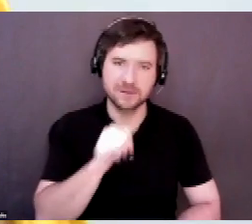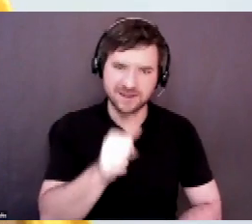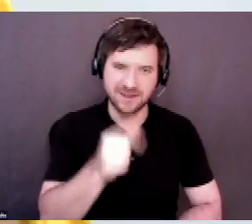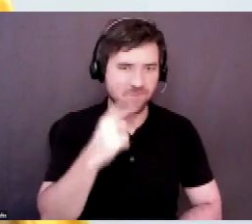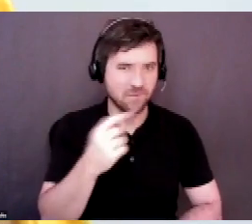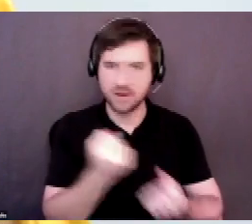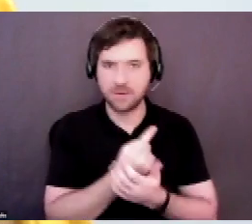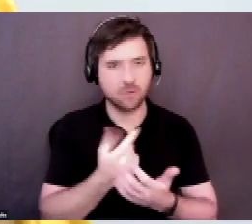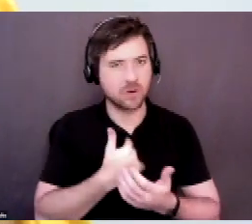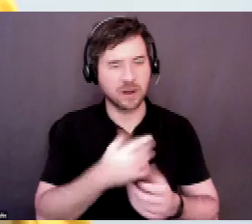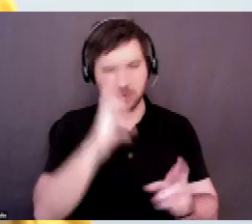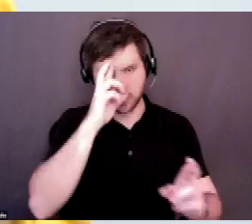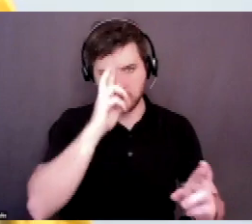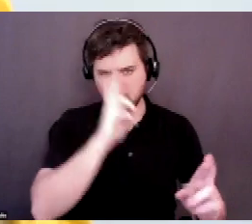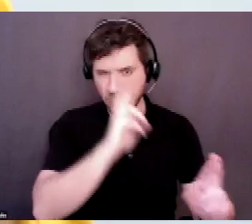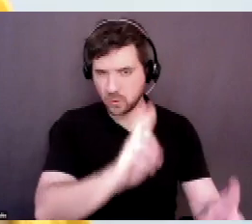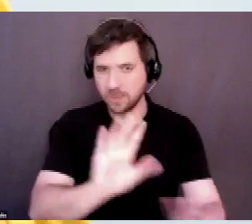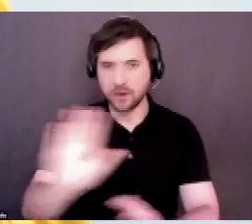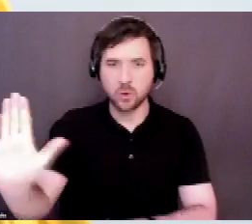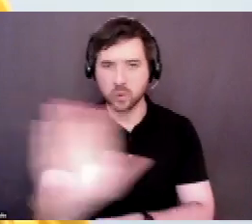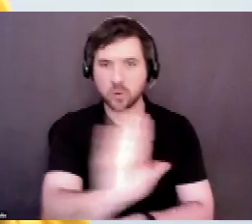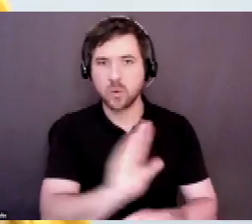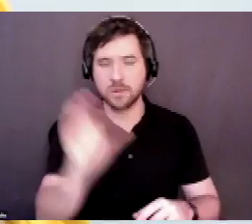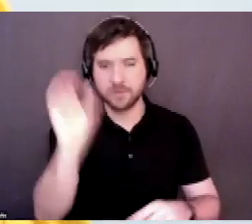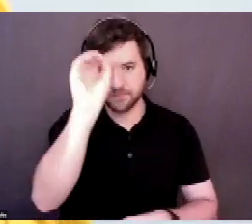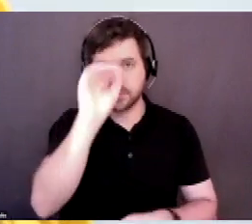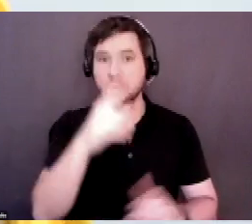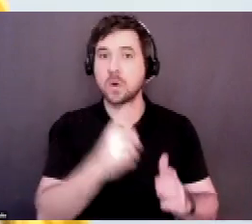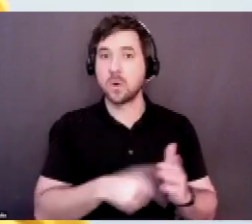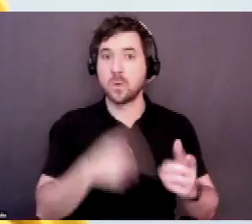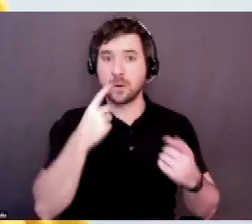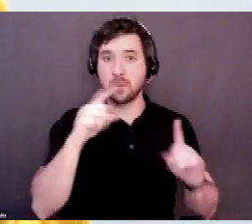But what worked for me was that I breastfed, I pumped breast fed,